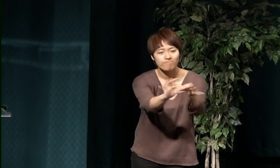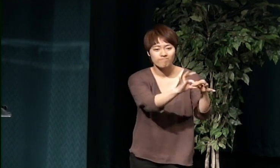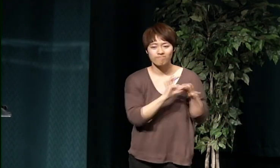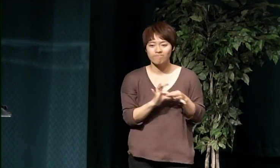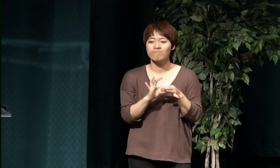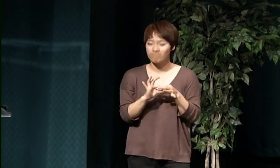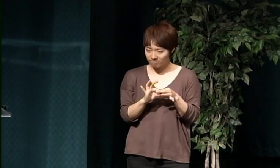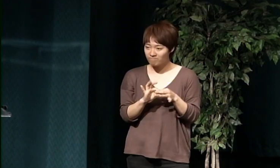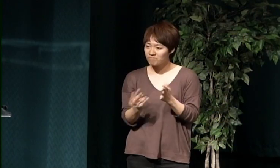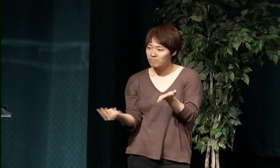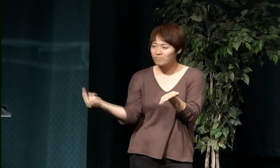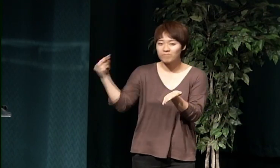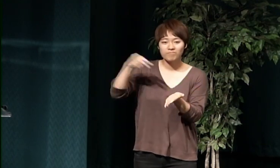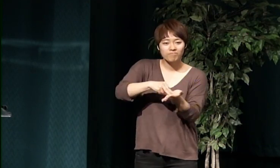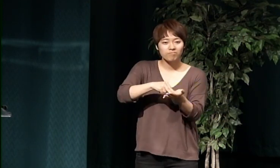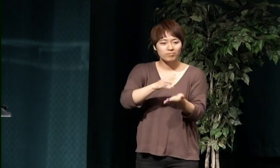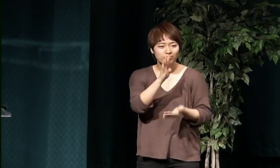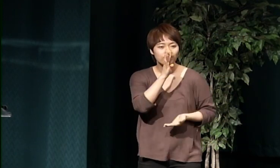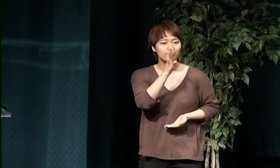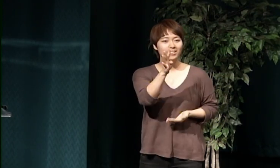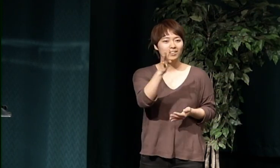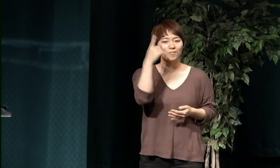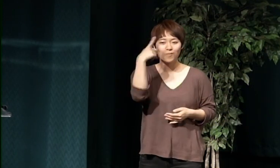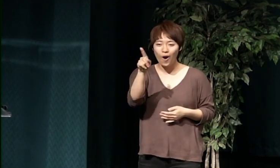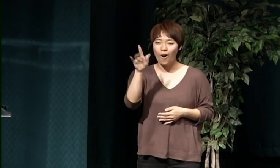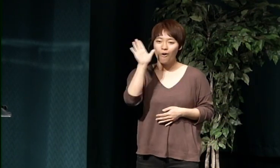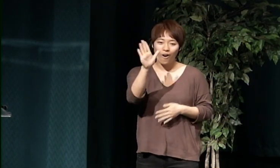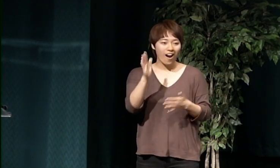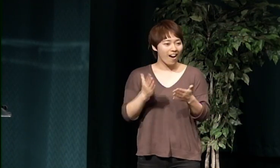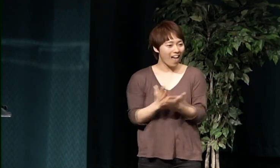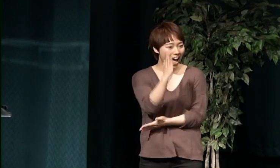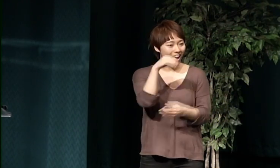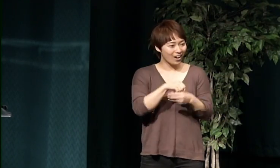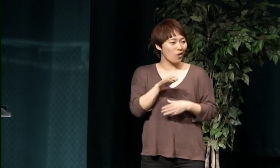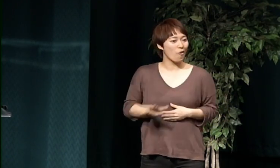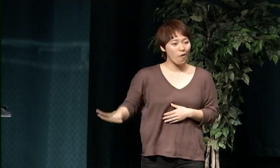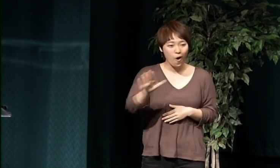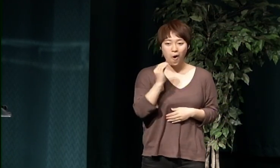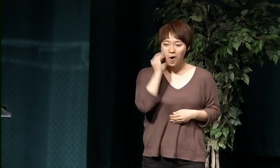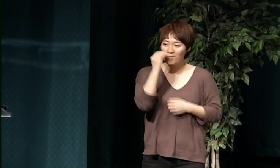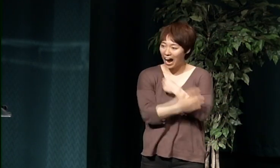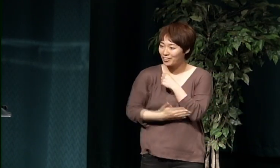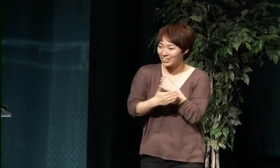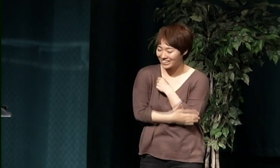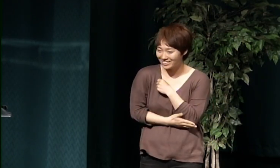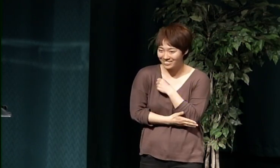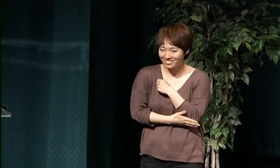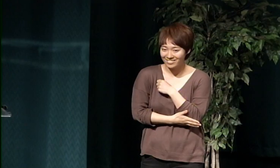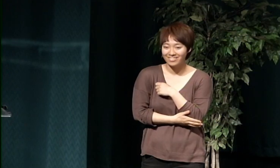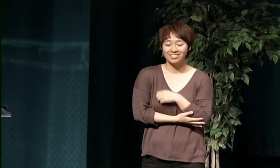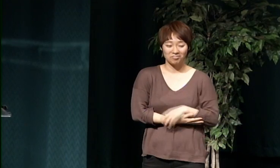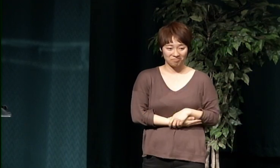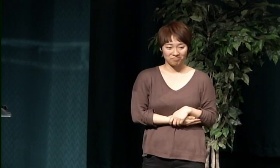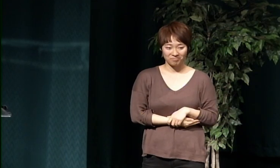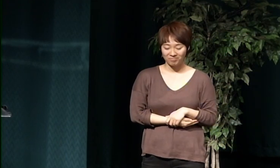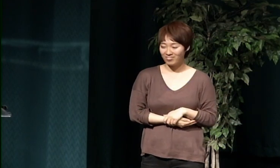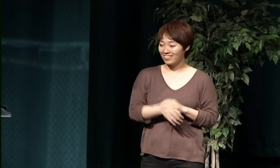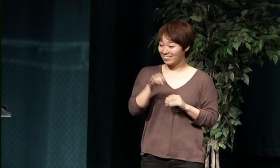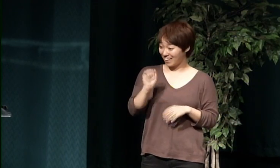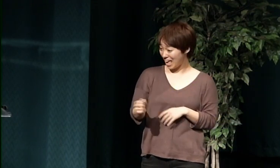that deaf people can do whatever they intend to do. The world together stood up for the rights of deaf people